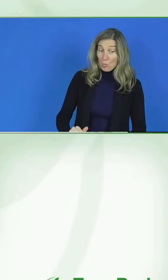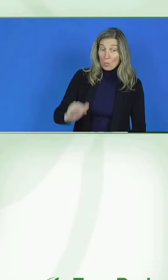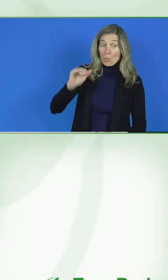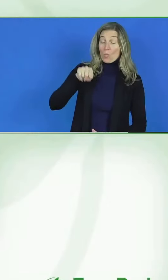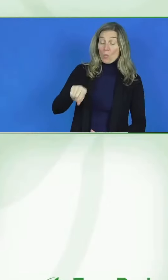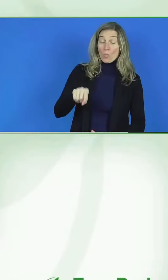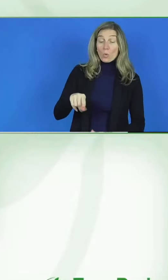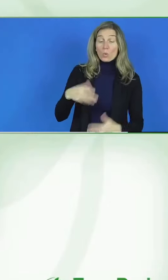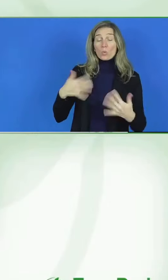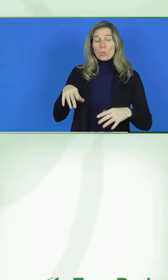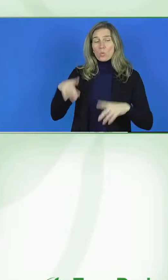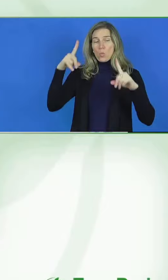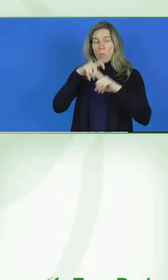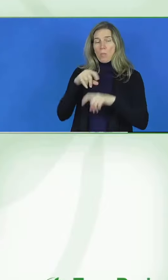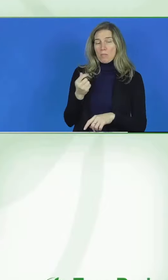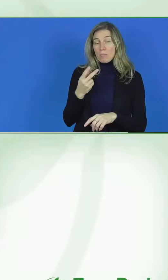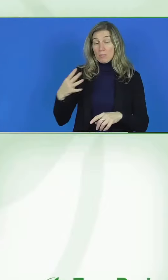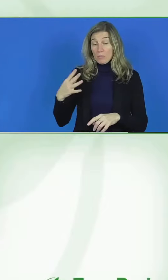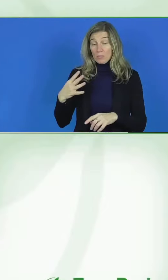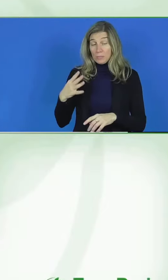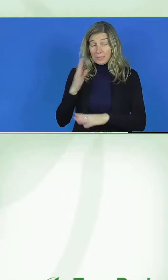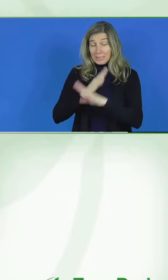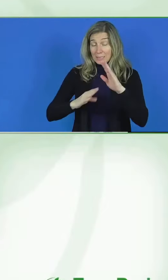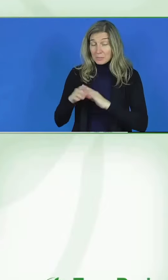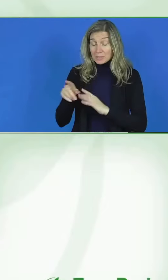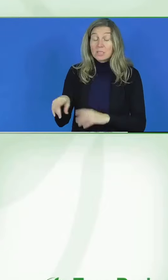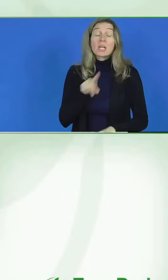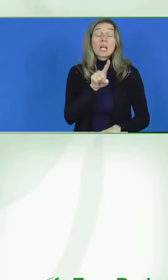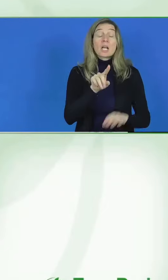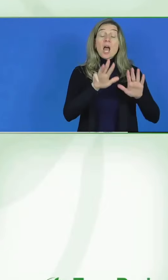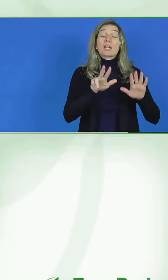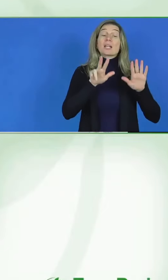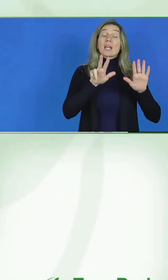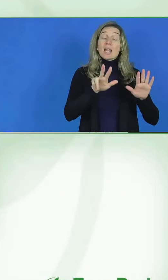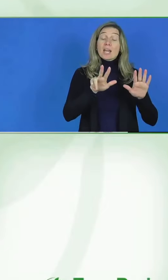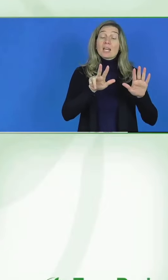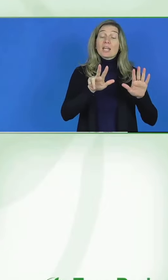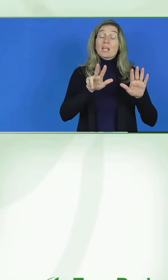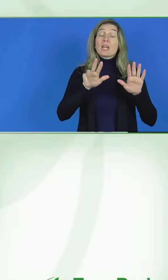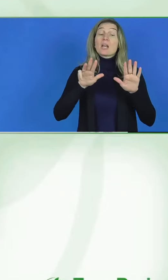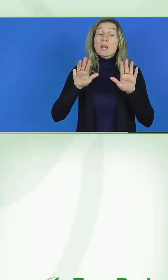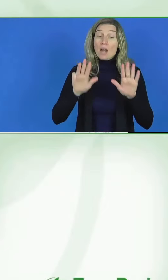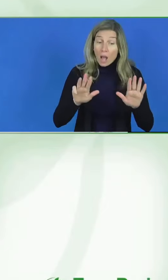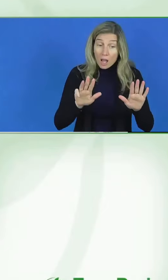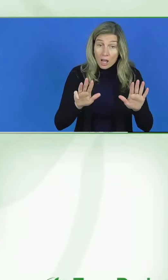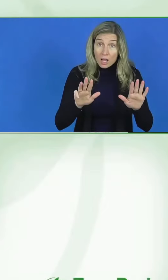In 1989, I had the tremendous benefit of being trained by Ed